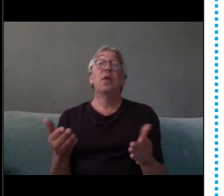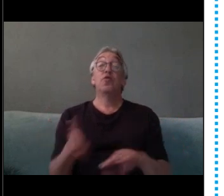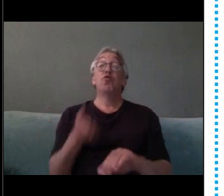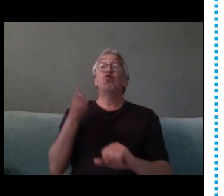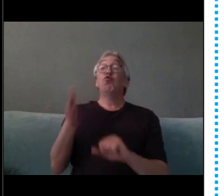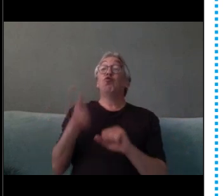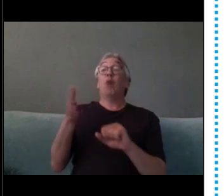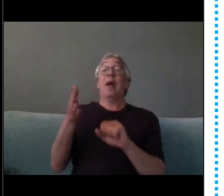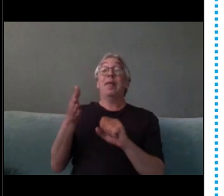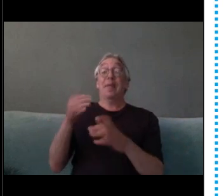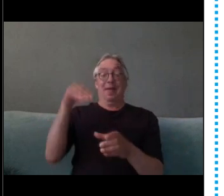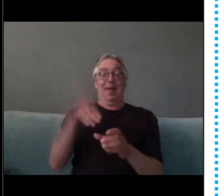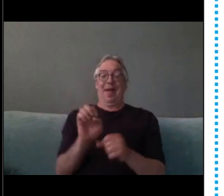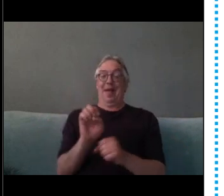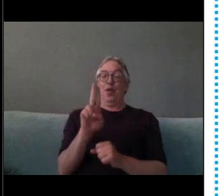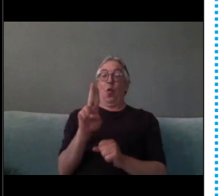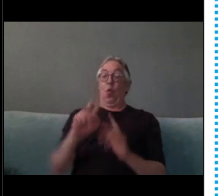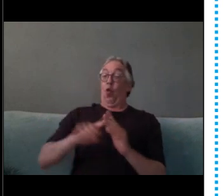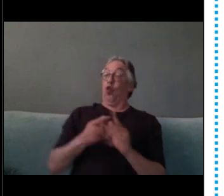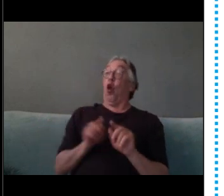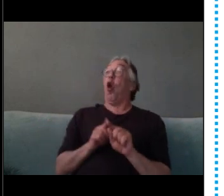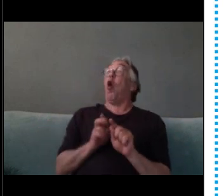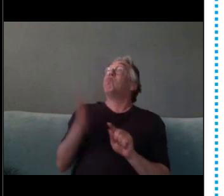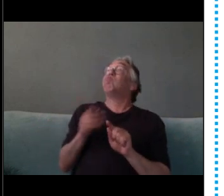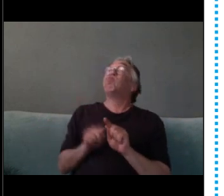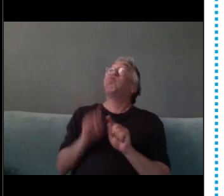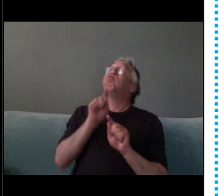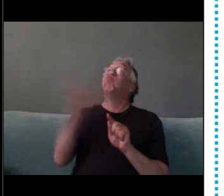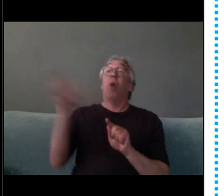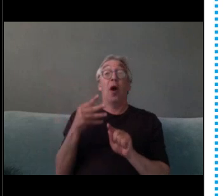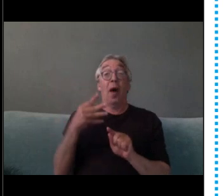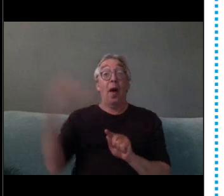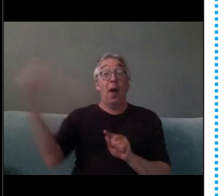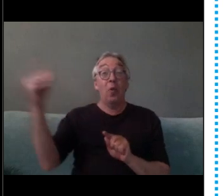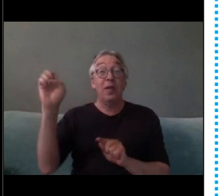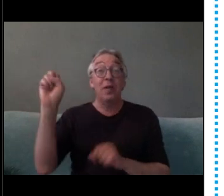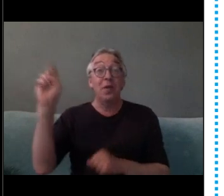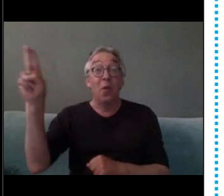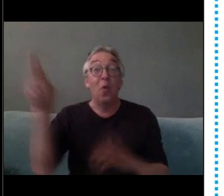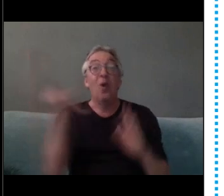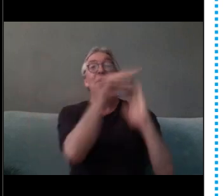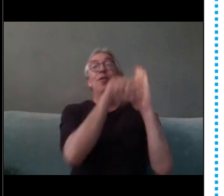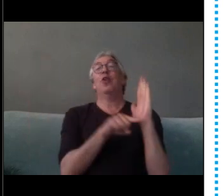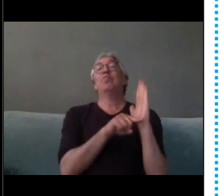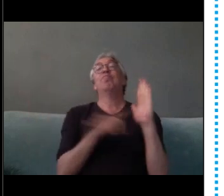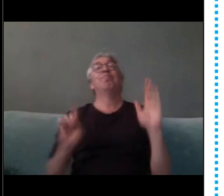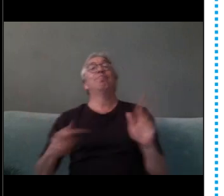This is more important for countries that are on like the borders of the EU